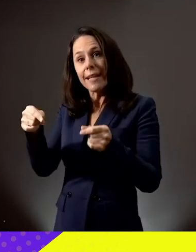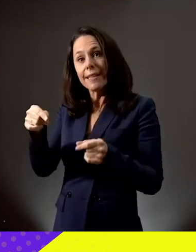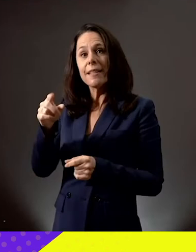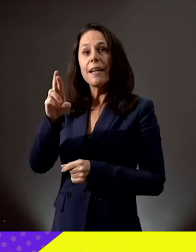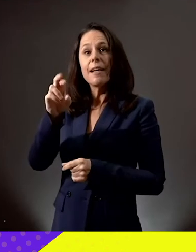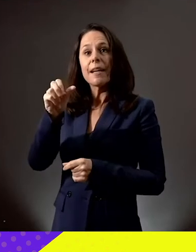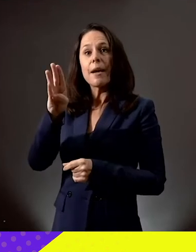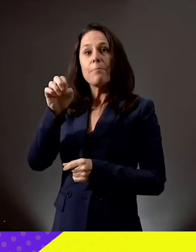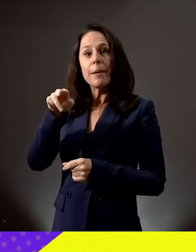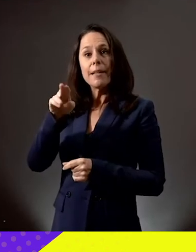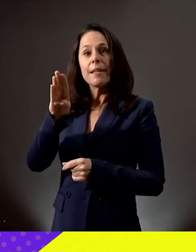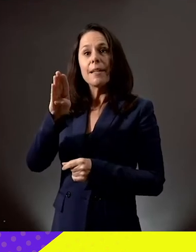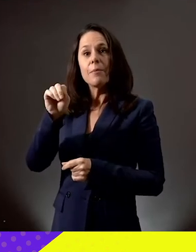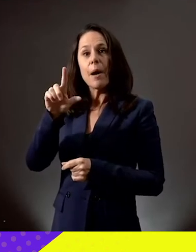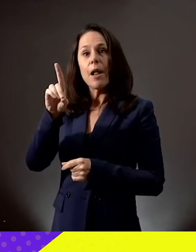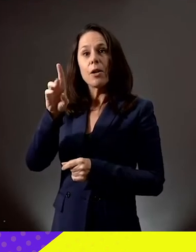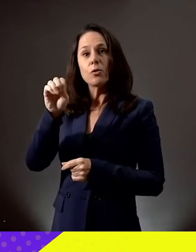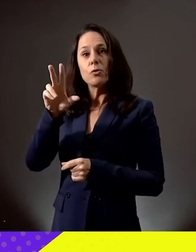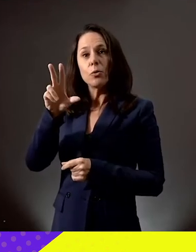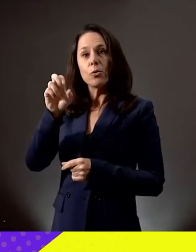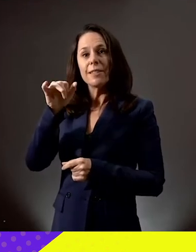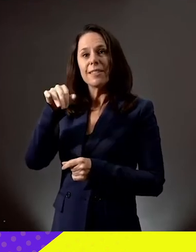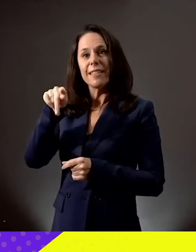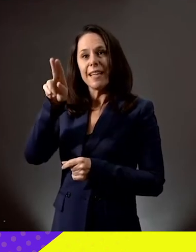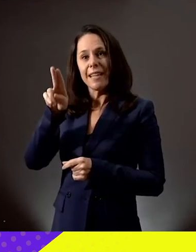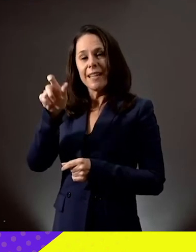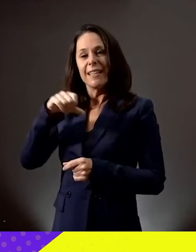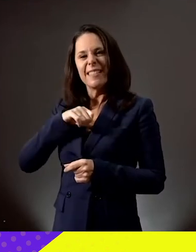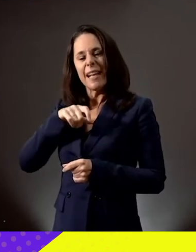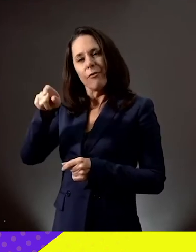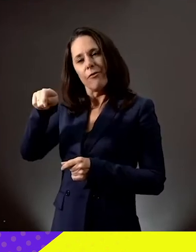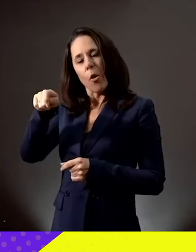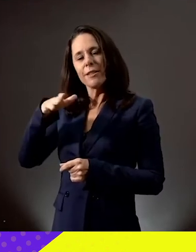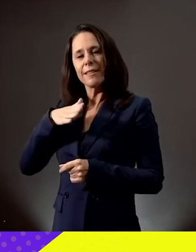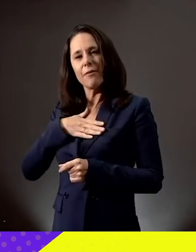He's a SER Diversiteit In Bedrijf member and former alderman of The Hague.